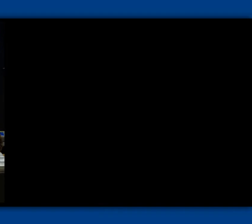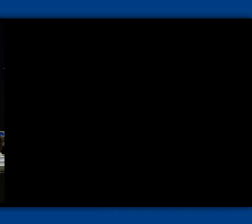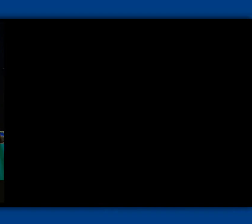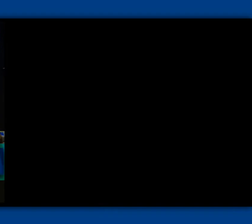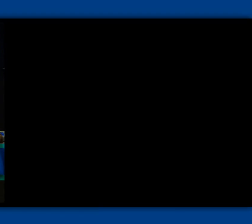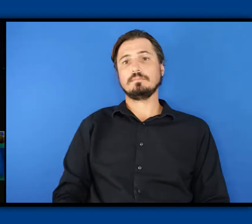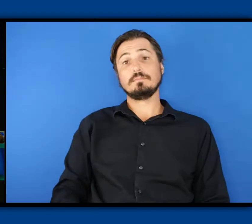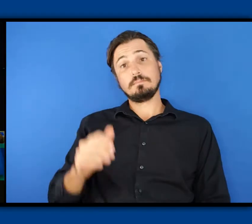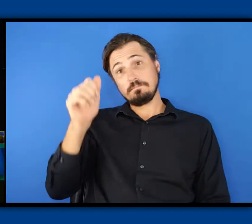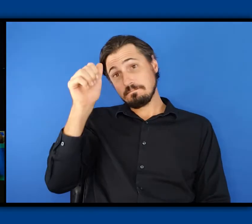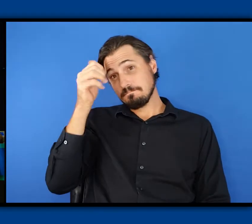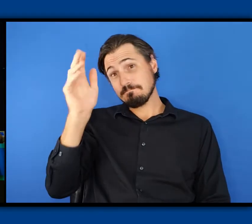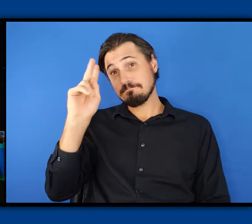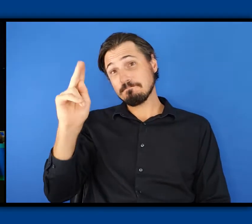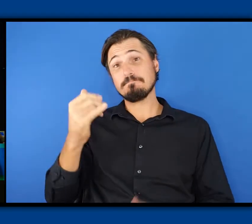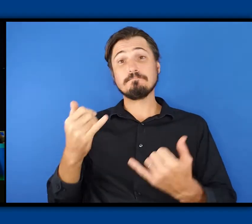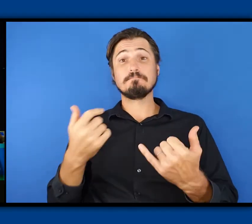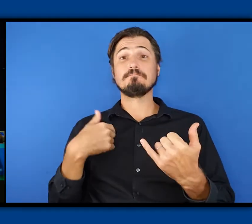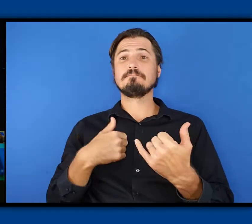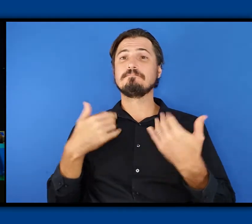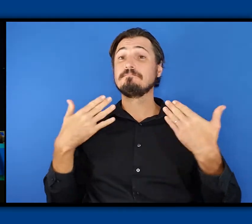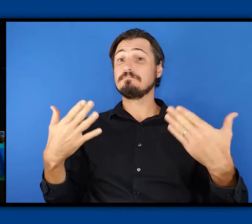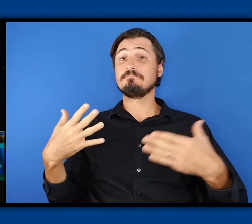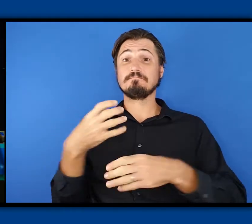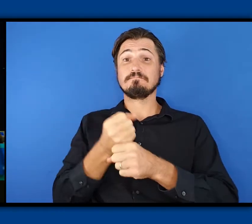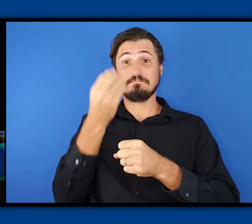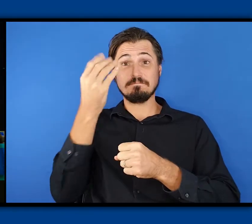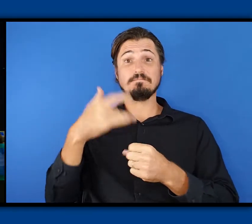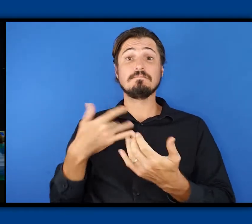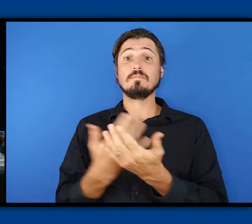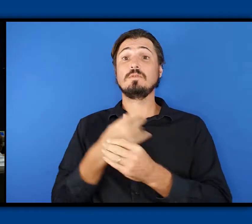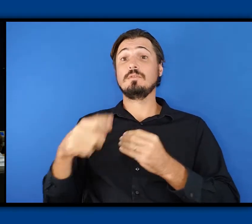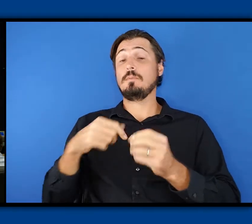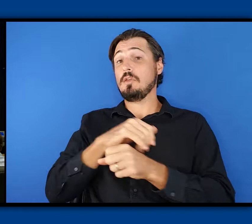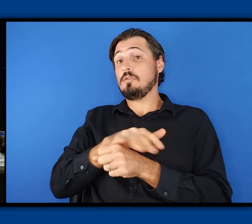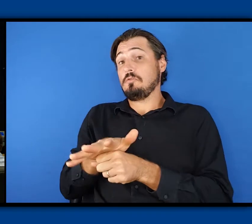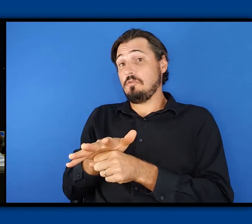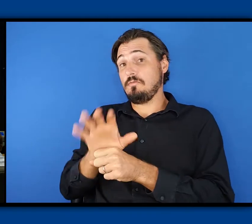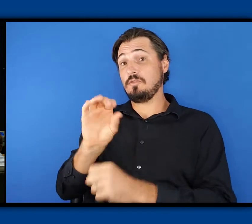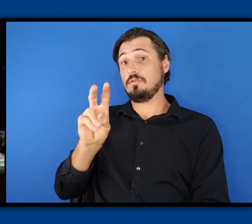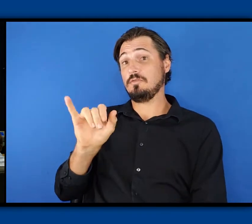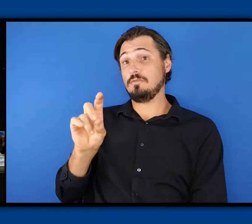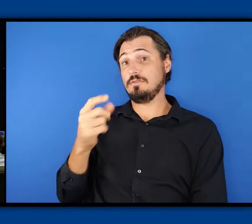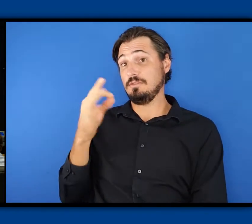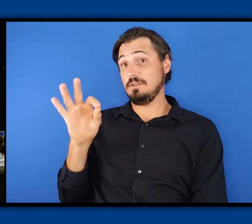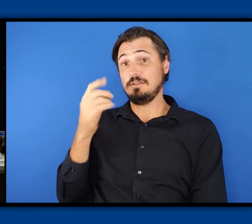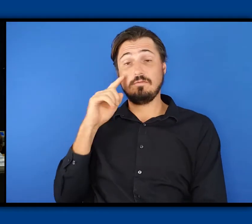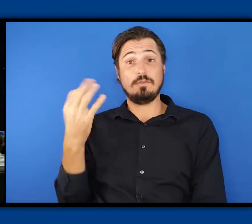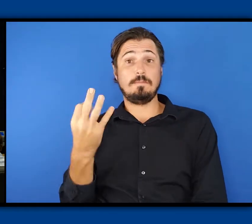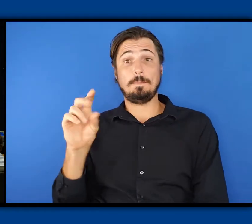Aloha Kaua‘i. Here is our COVID-19 briefing from Team Kaua‘i for Friday, December 4. Happy Aloha Friday!